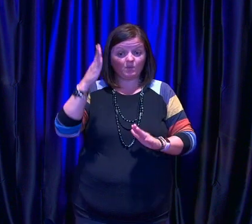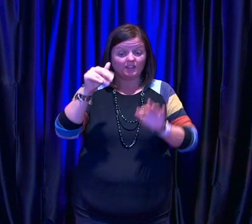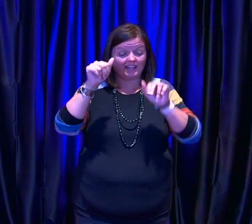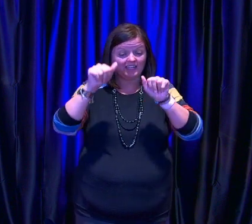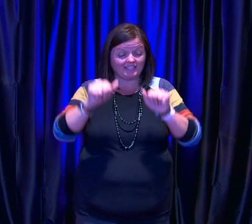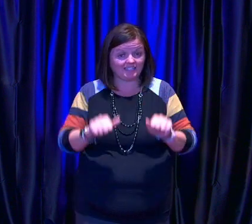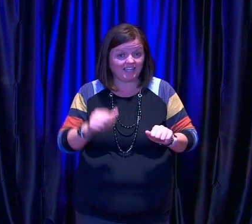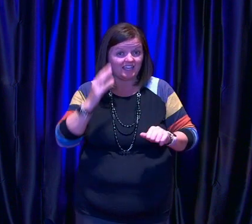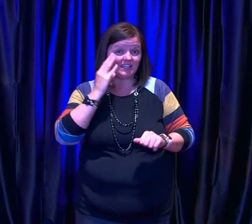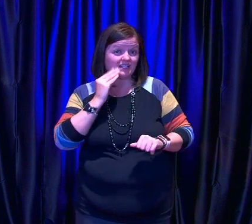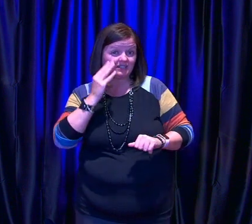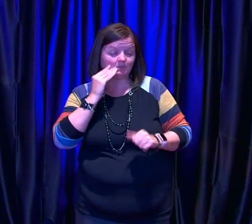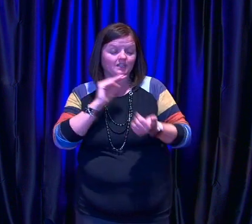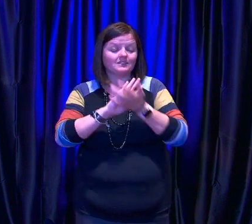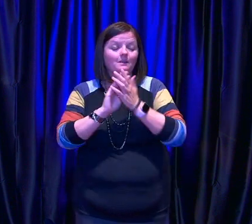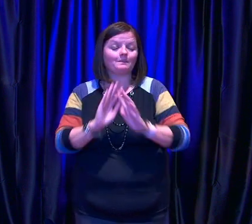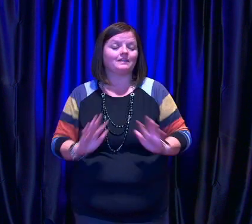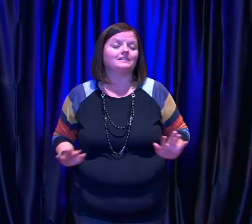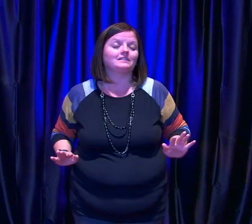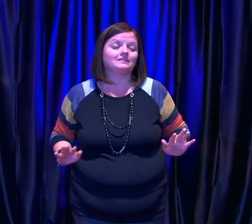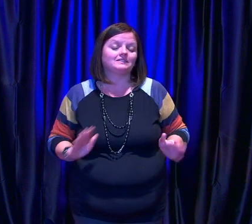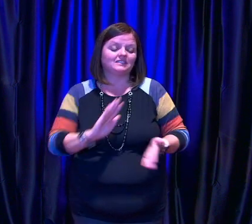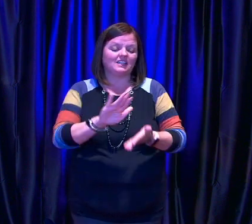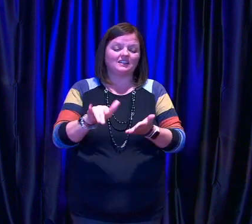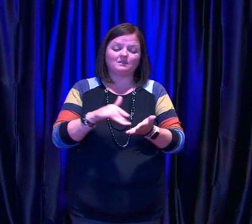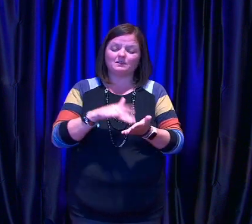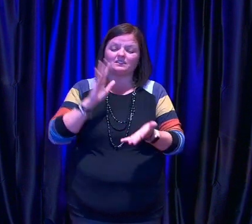experience peace in the midst of craziness